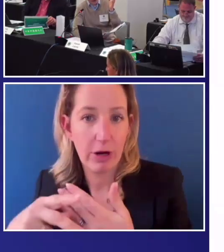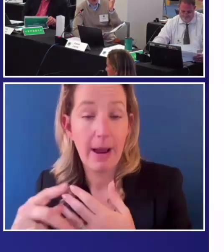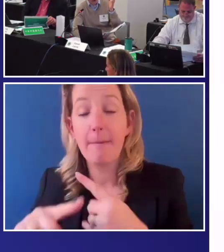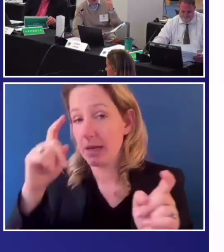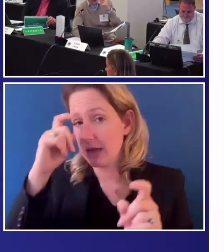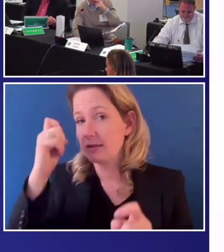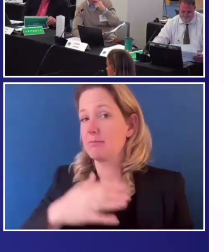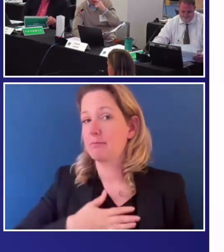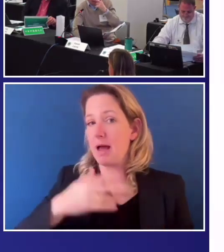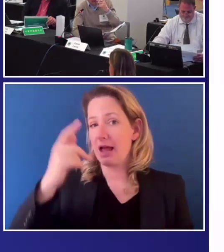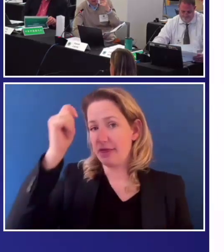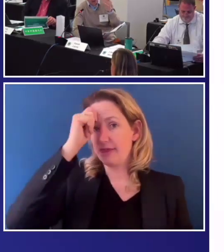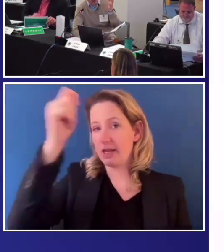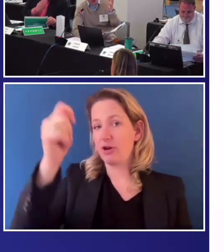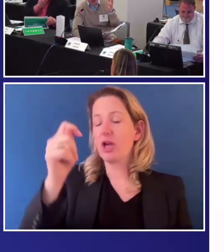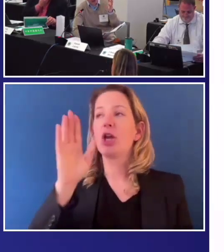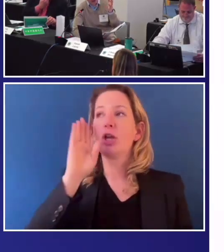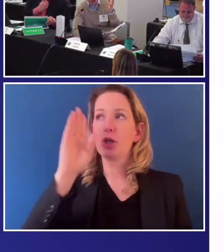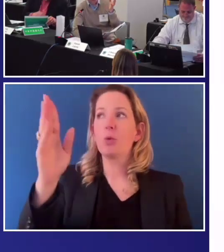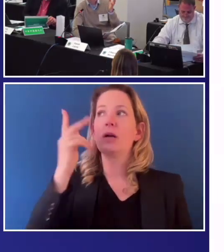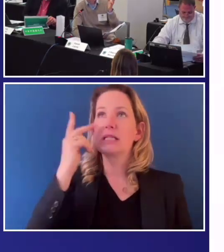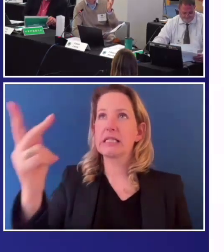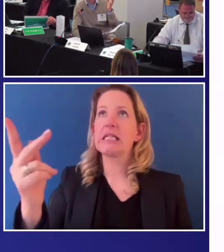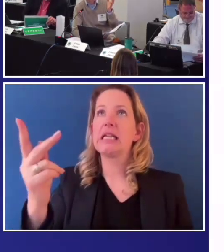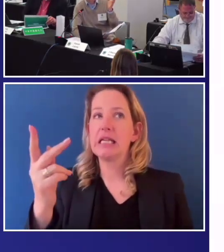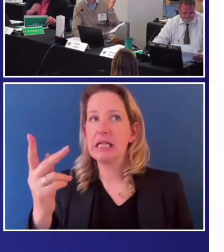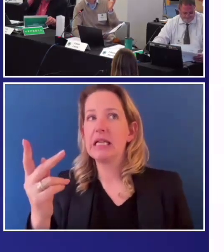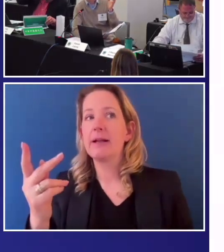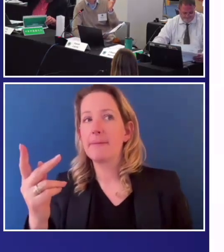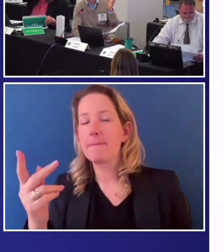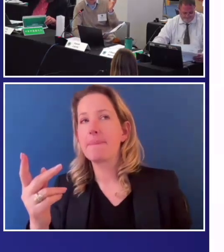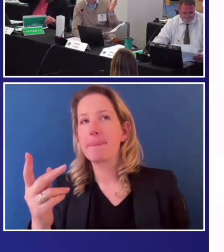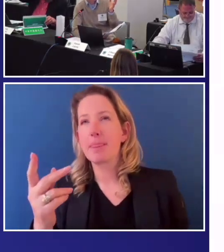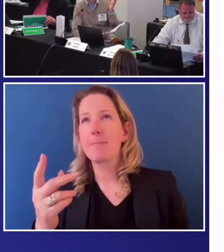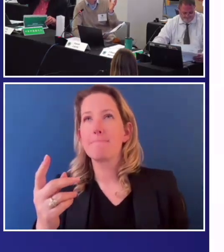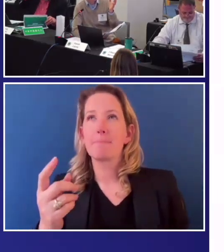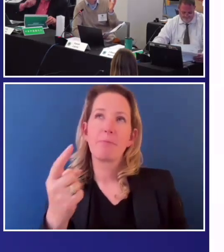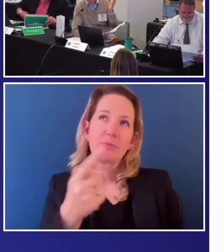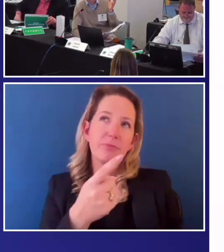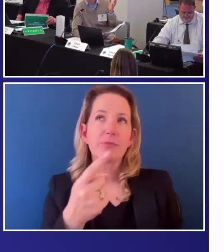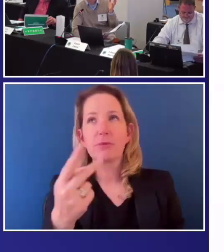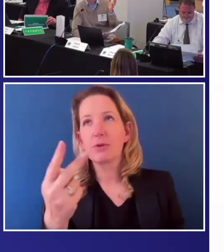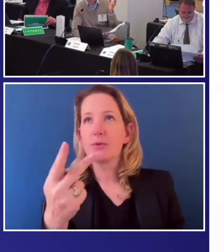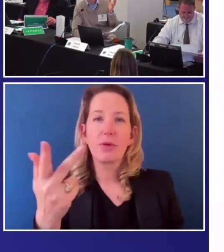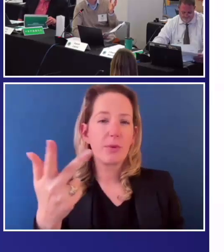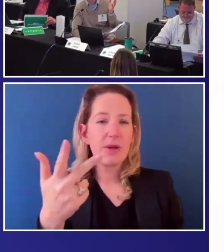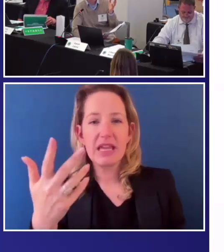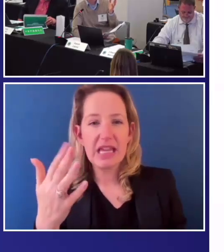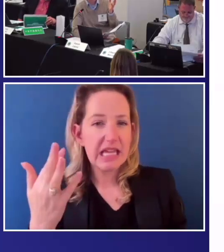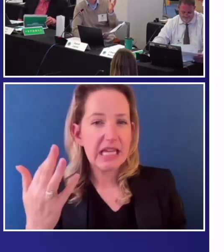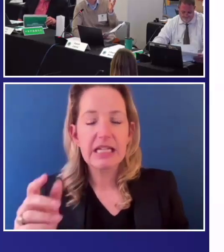that you're going to see a whole lot of one or two or three specific program in,